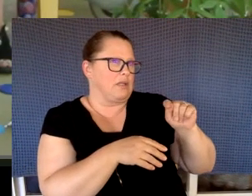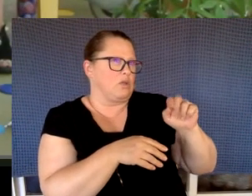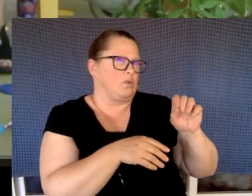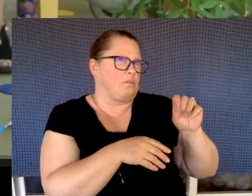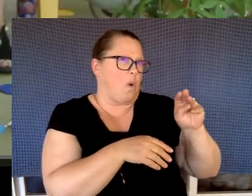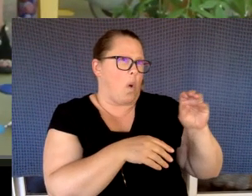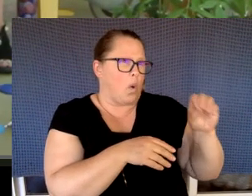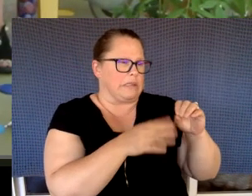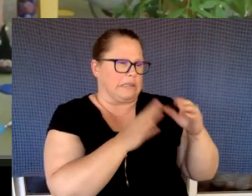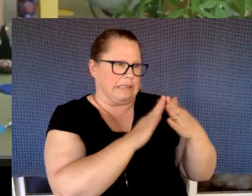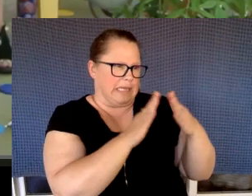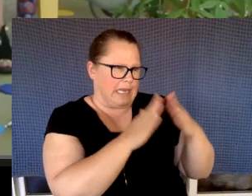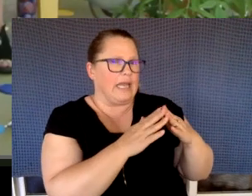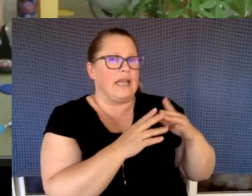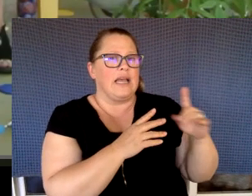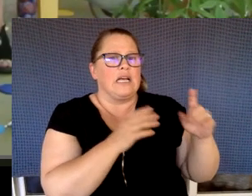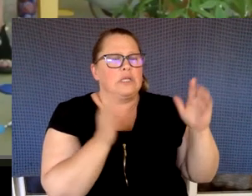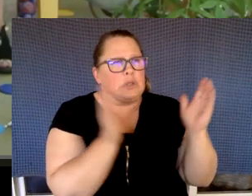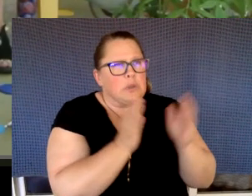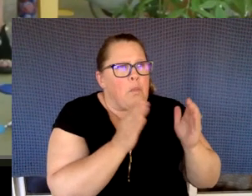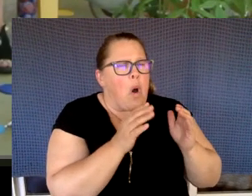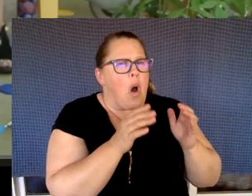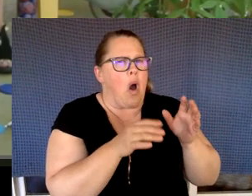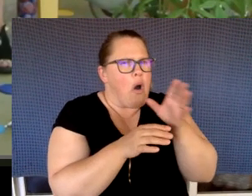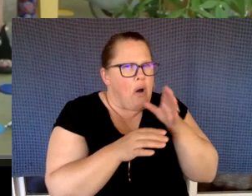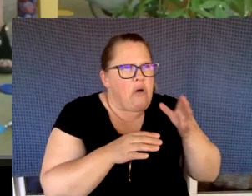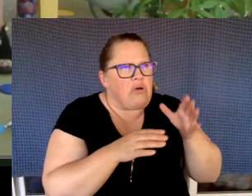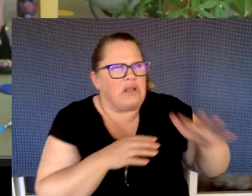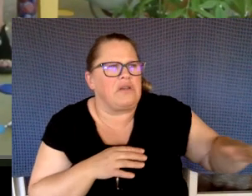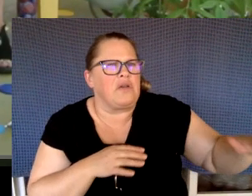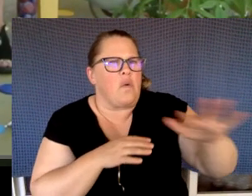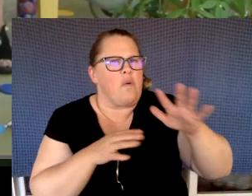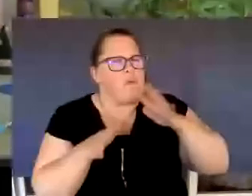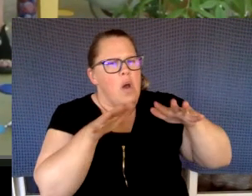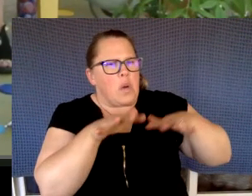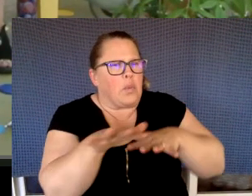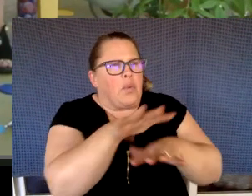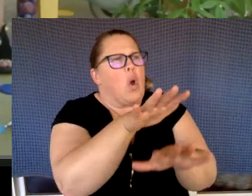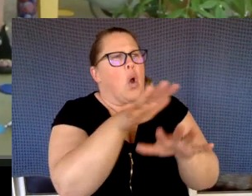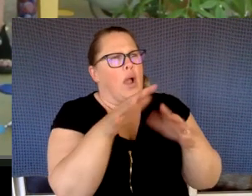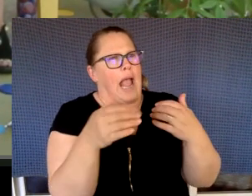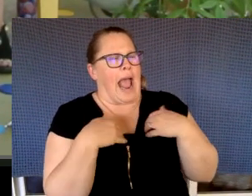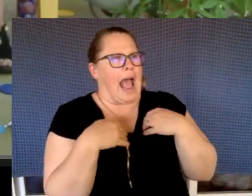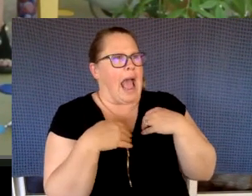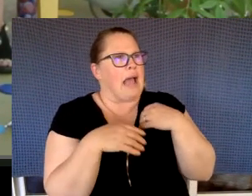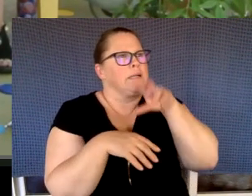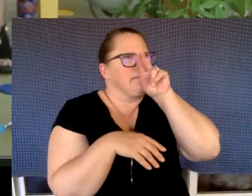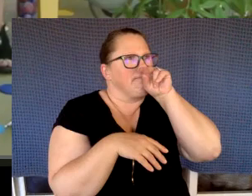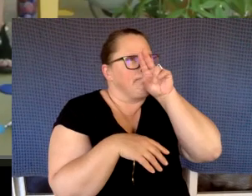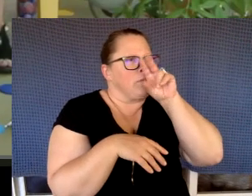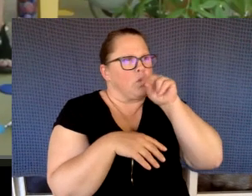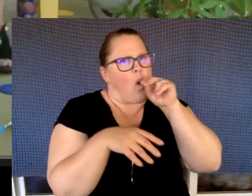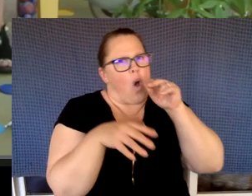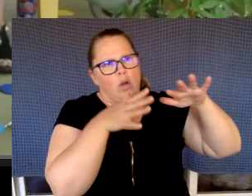made of wood and stone overlooked a moat where swamps swamps swans swam. That's a tongue twister.